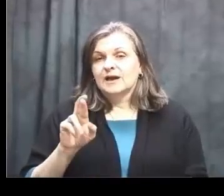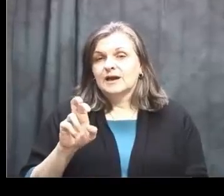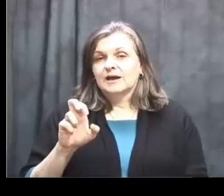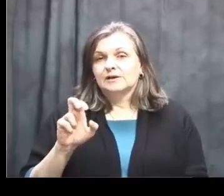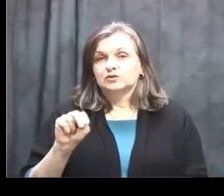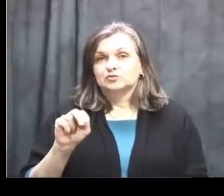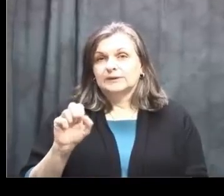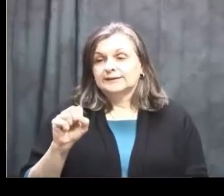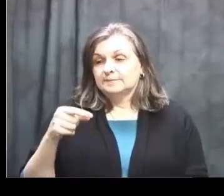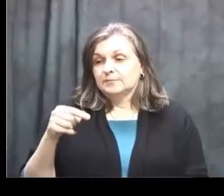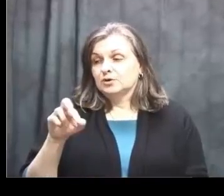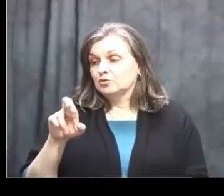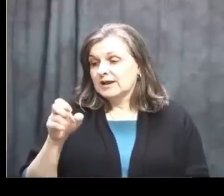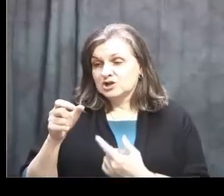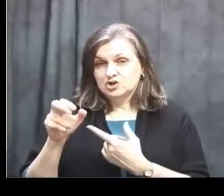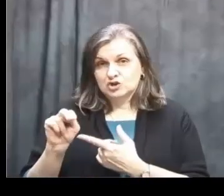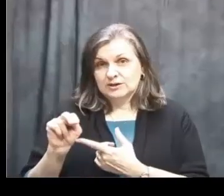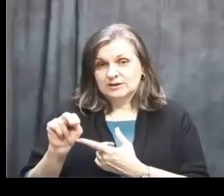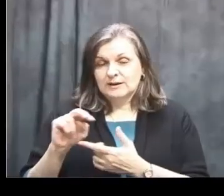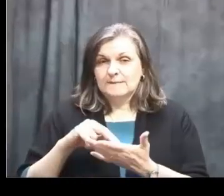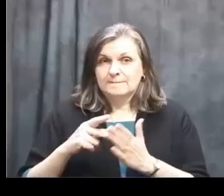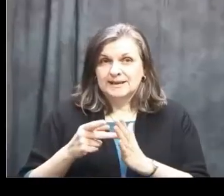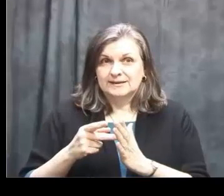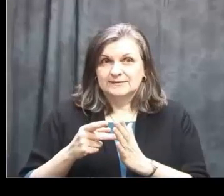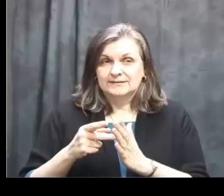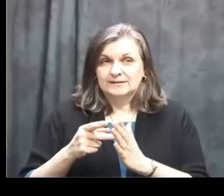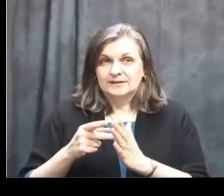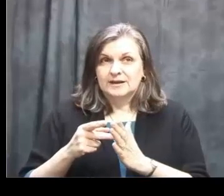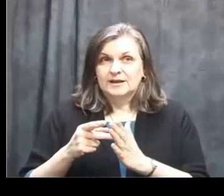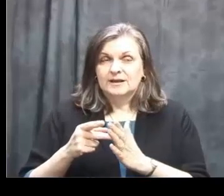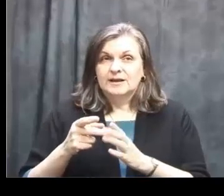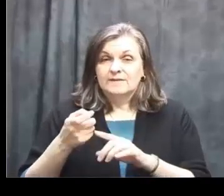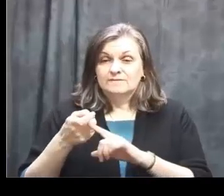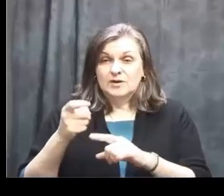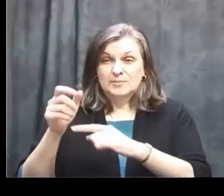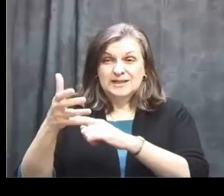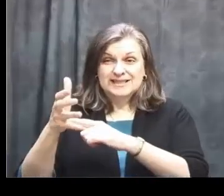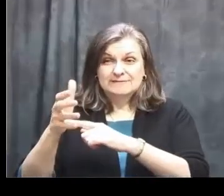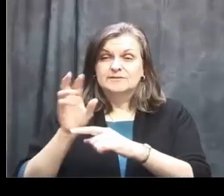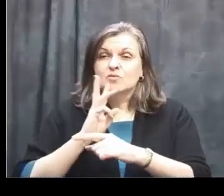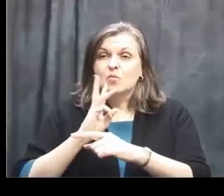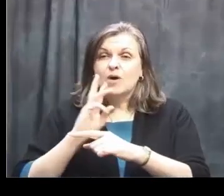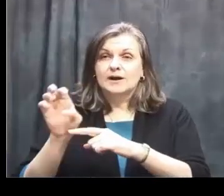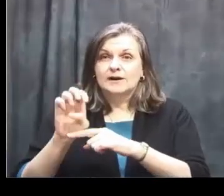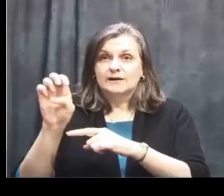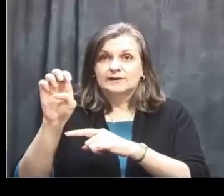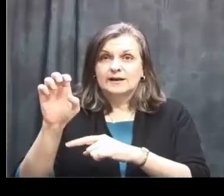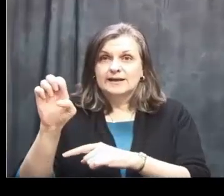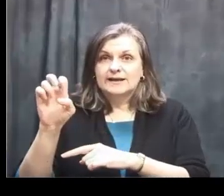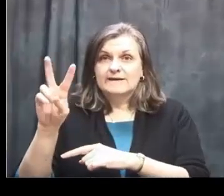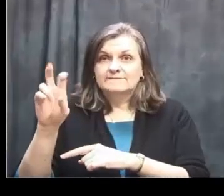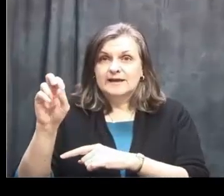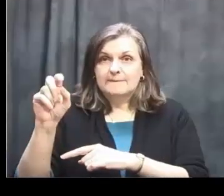so transpiration is literally just the evaporation of water from the leaves of the plant